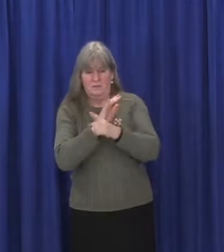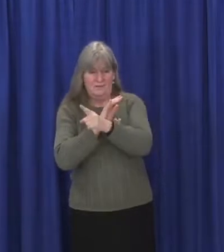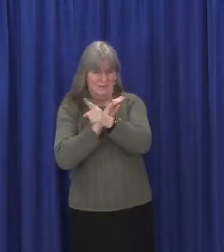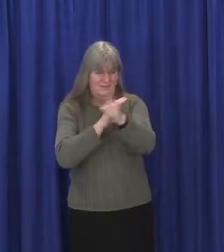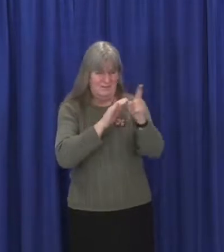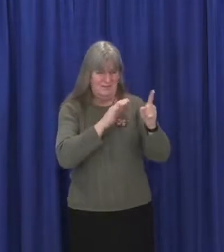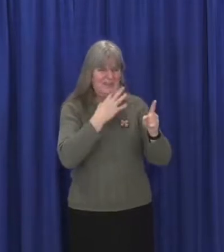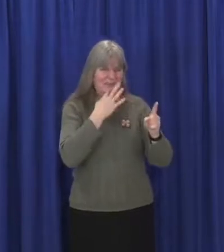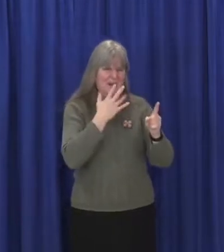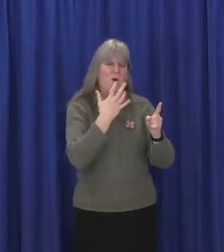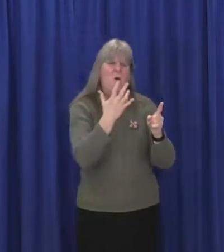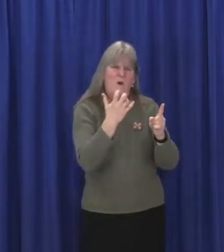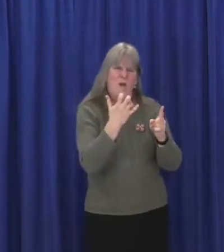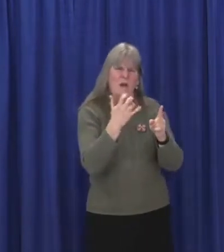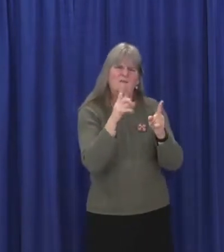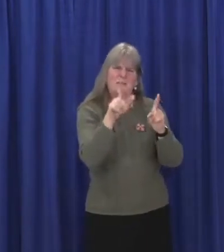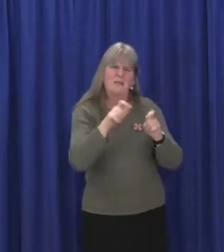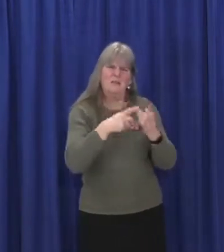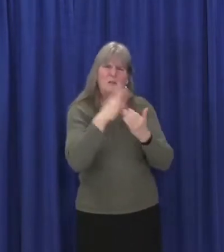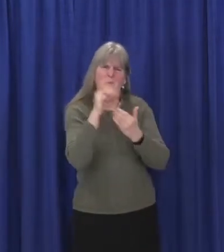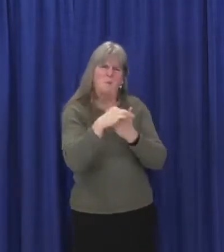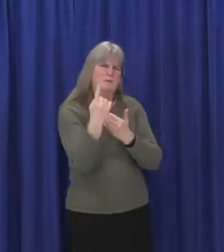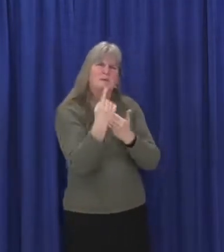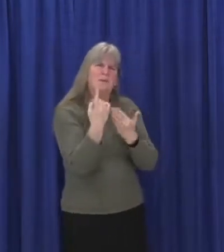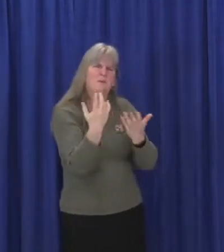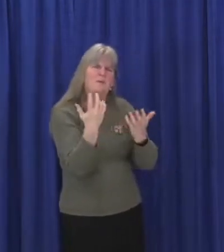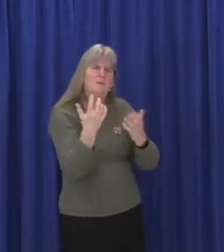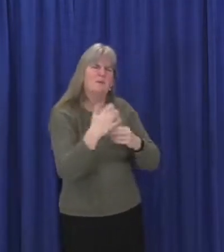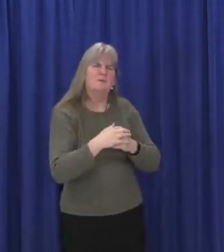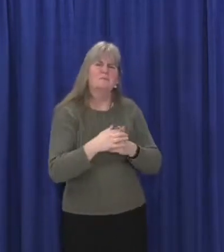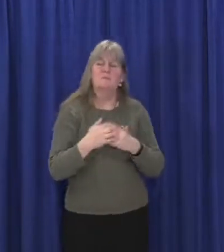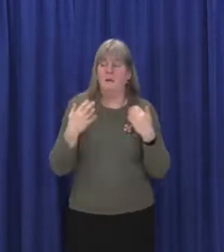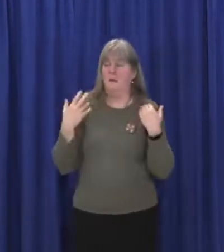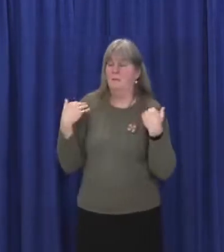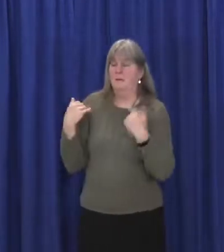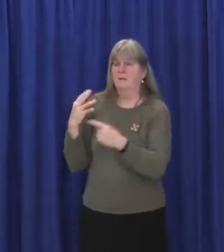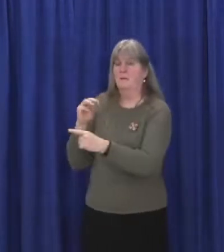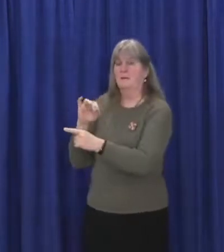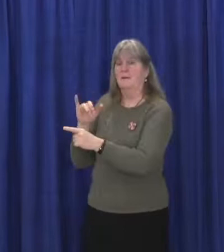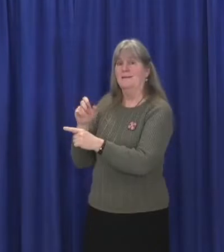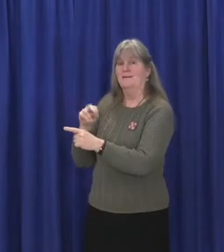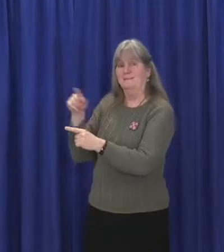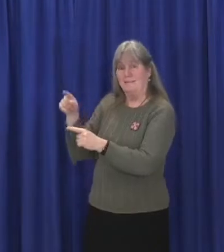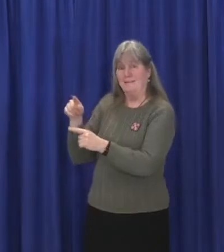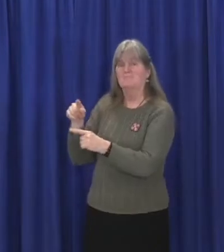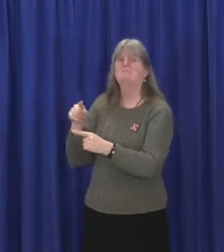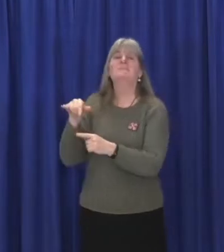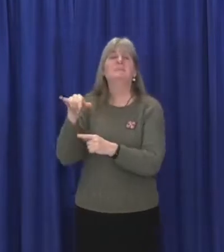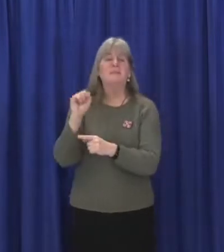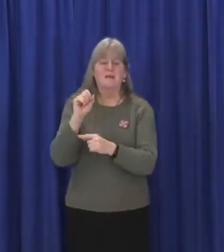for a testing program. And as Minister McLean has explained, today we are pleased to add that